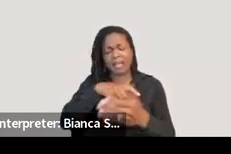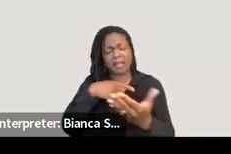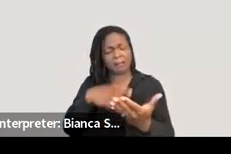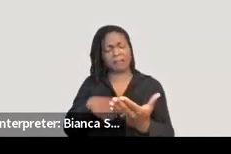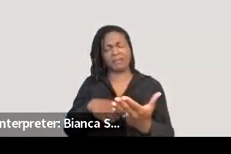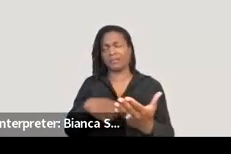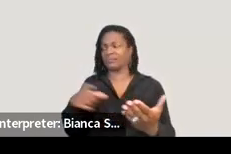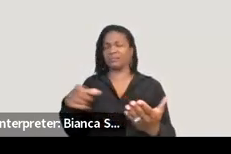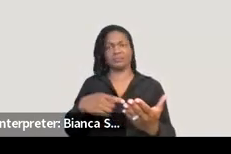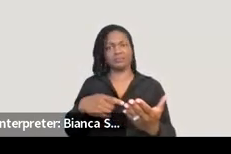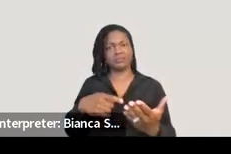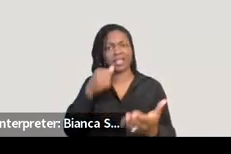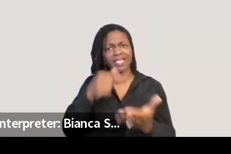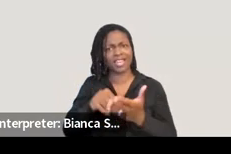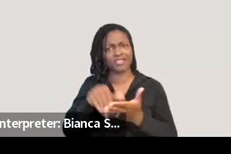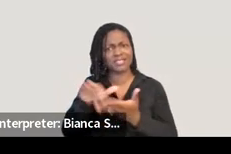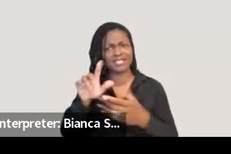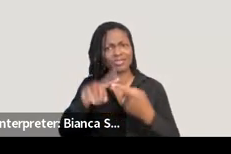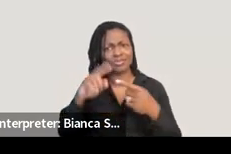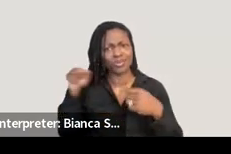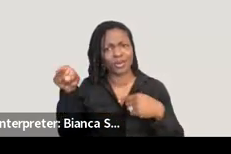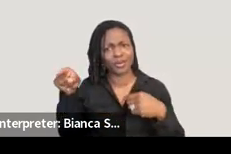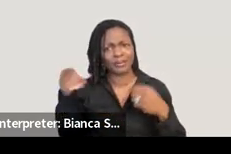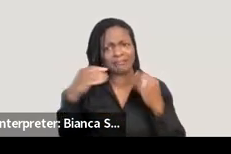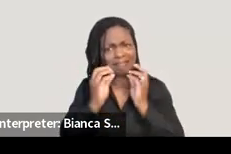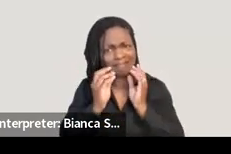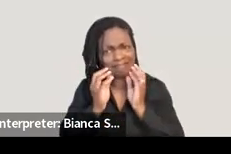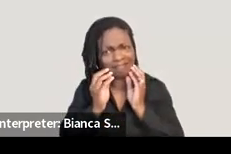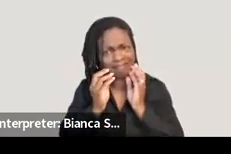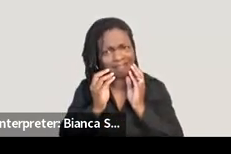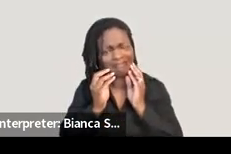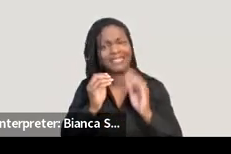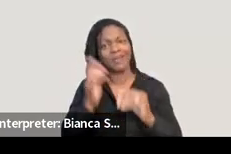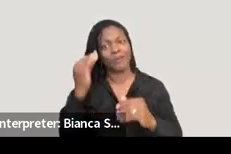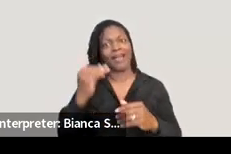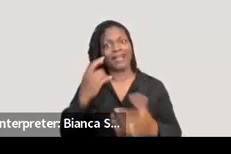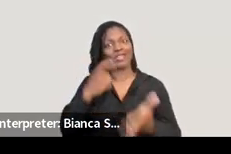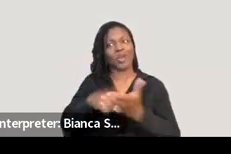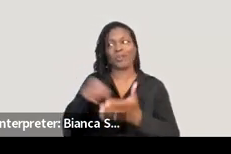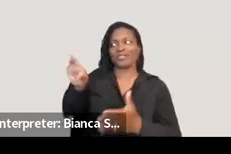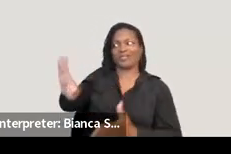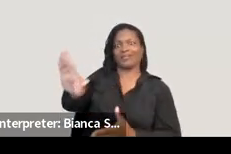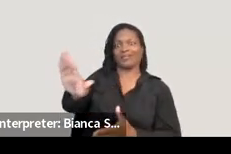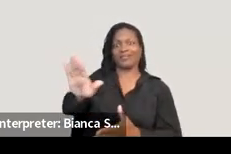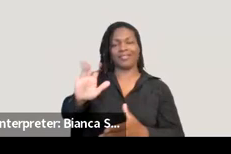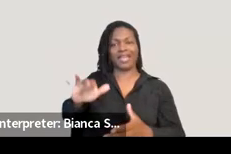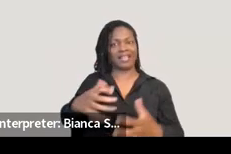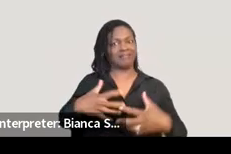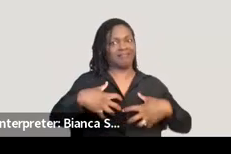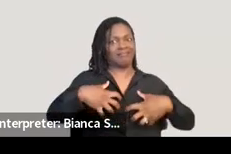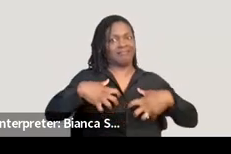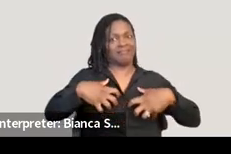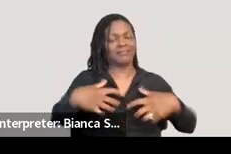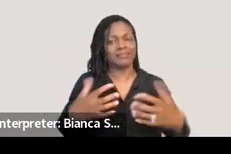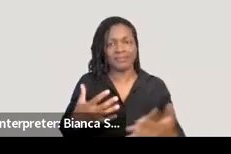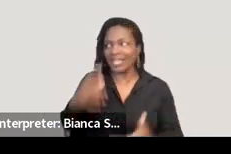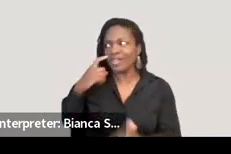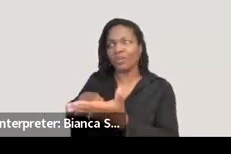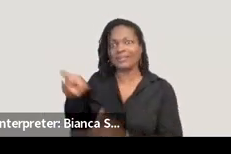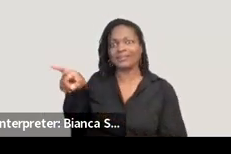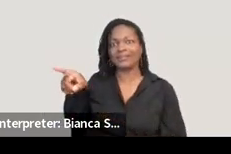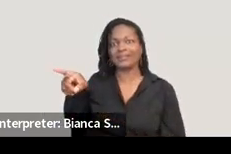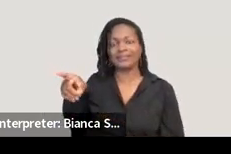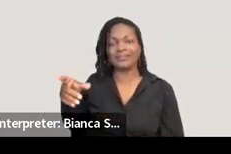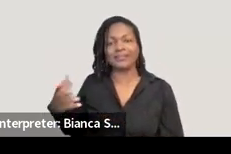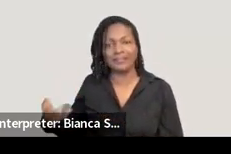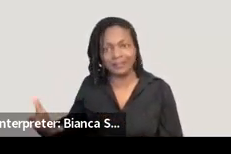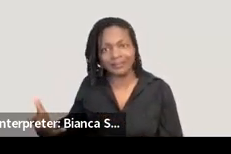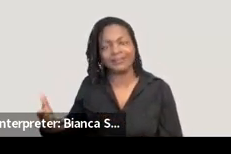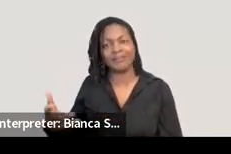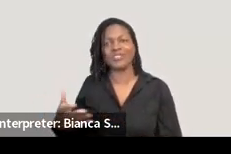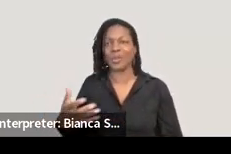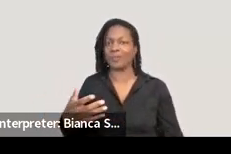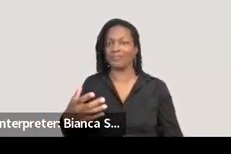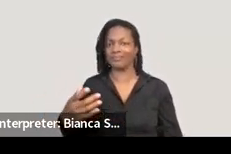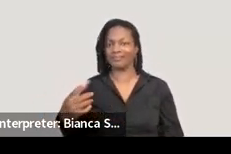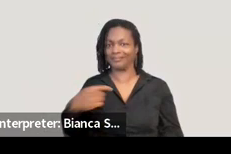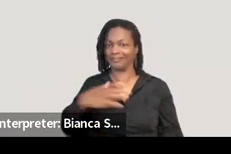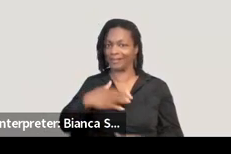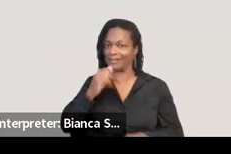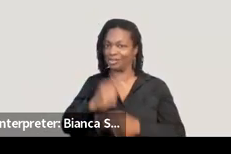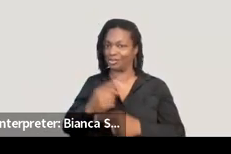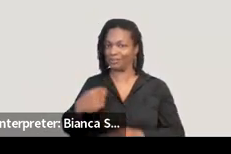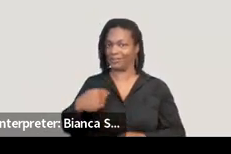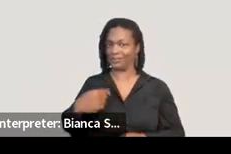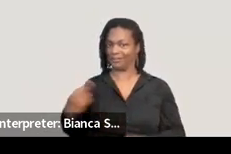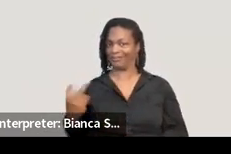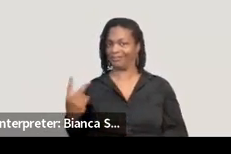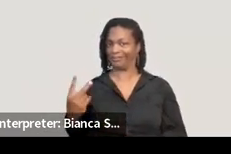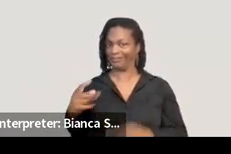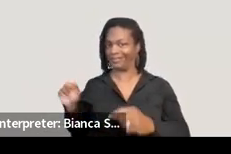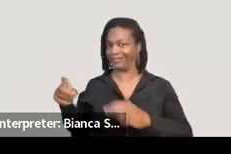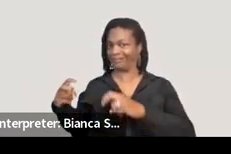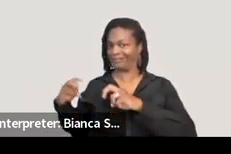So she and I had to have a little talk. And you know I had to teach her a few little strategies not to do that where they wouldn't recognize that she was also going through some things herself that were outside of, the school.